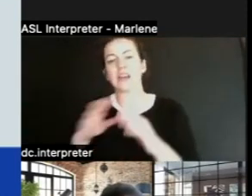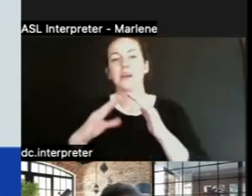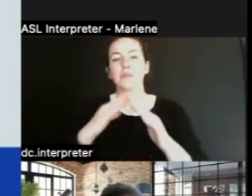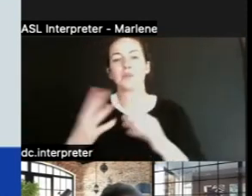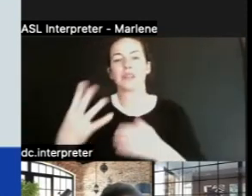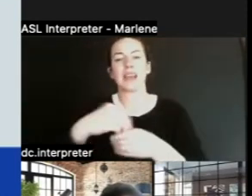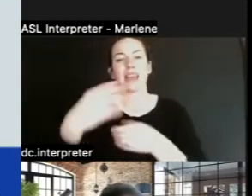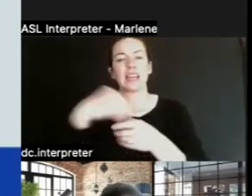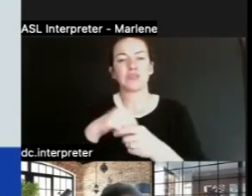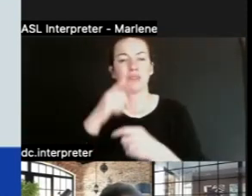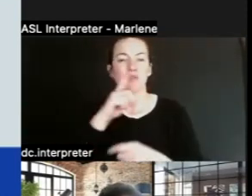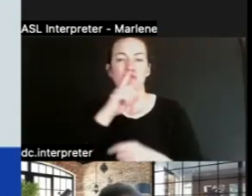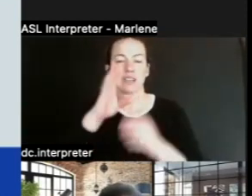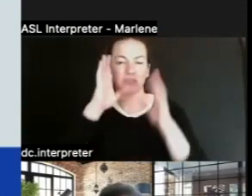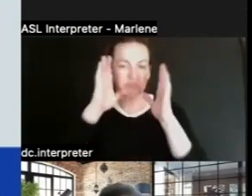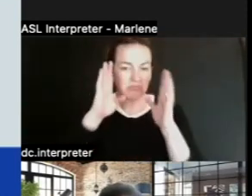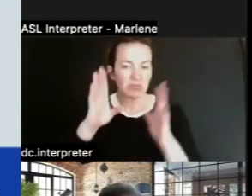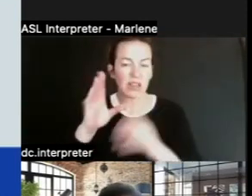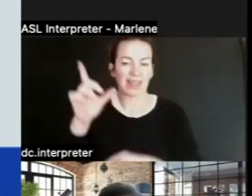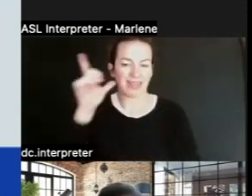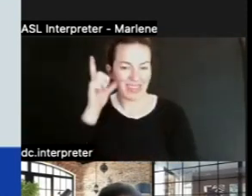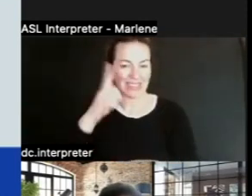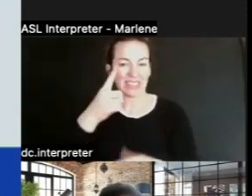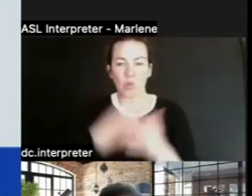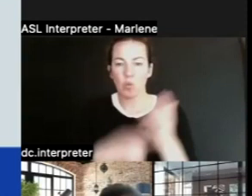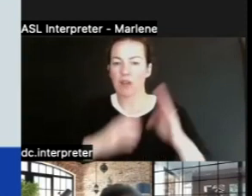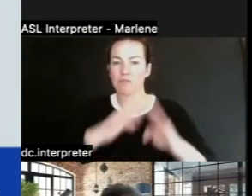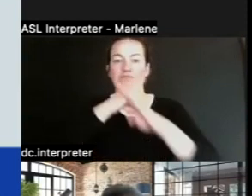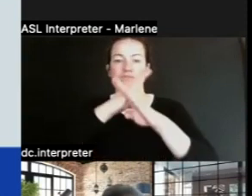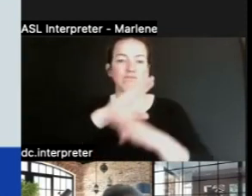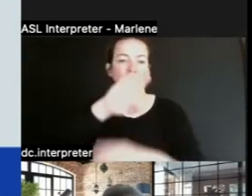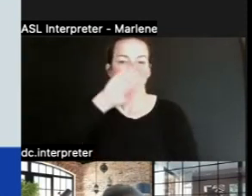to really adhere and listen to the barriers that was that our parents were experiencing.